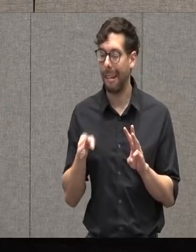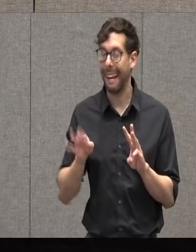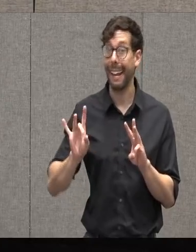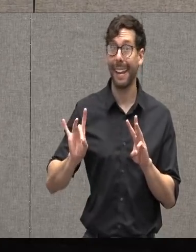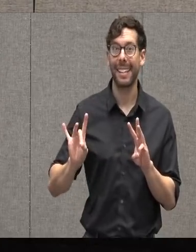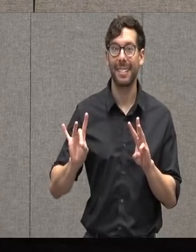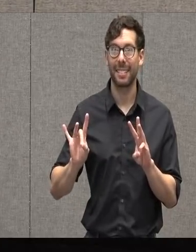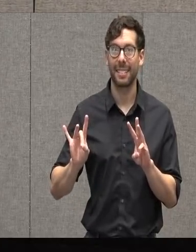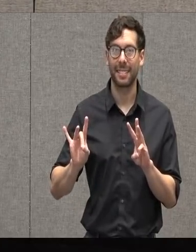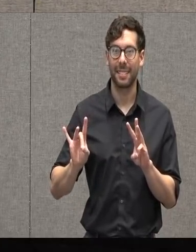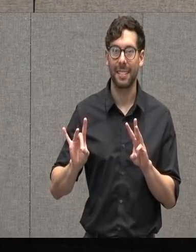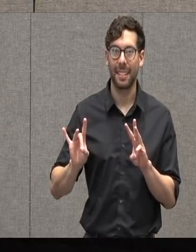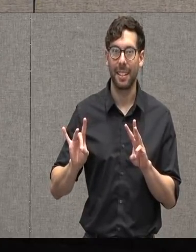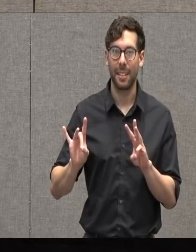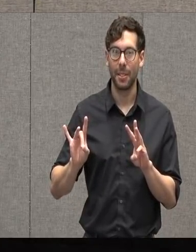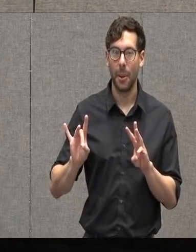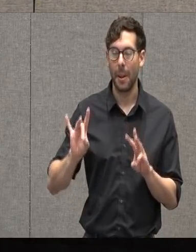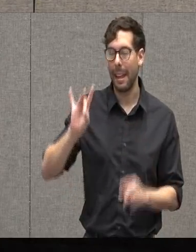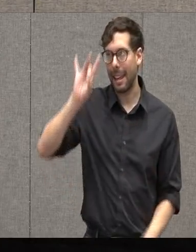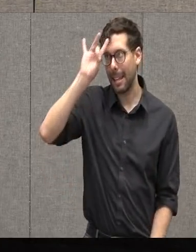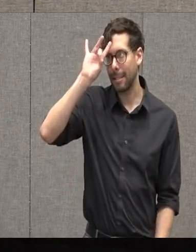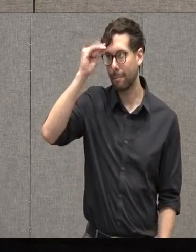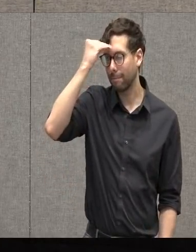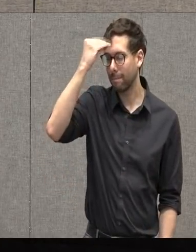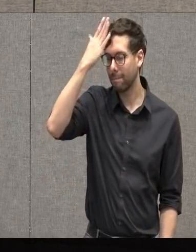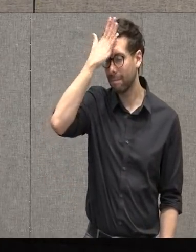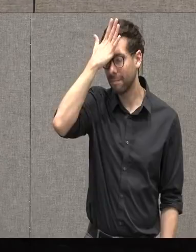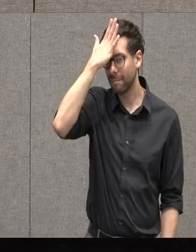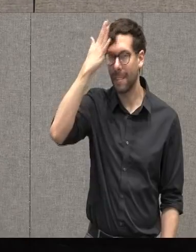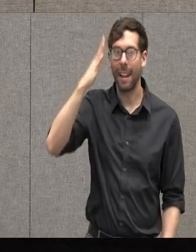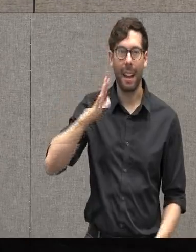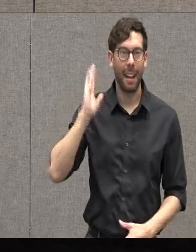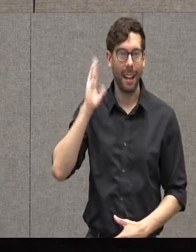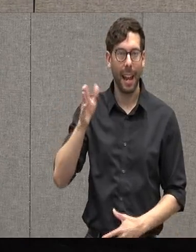I'll put eight in my head. I like to count on, and I'll add on six fingers.